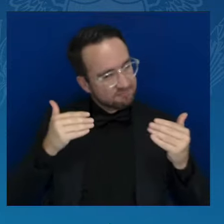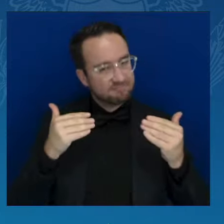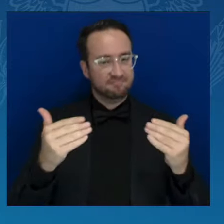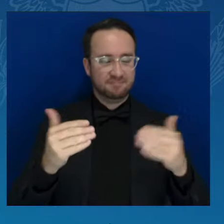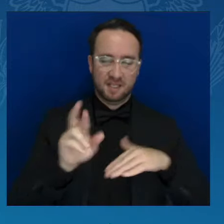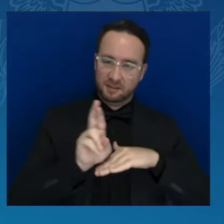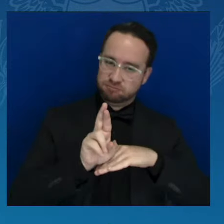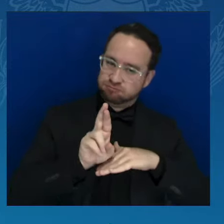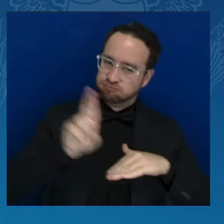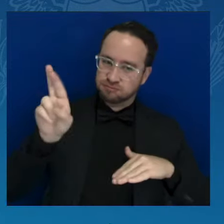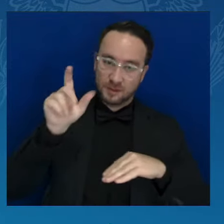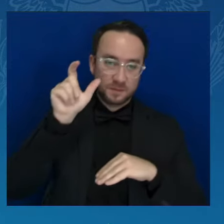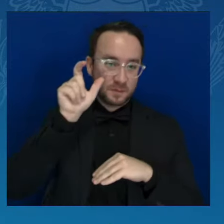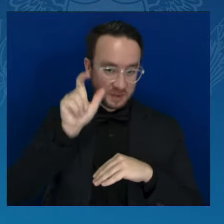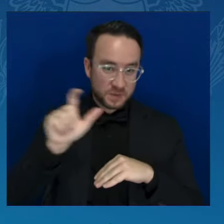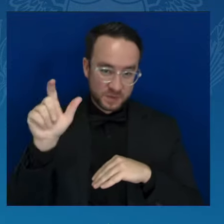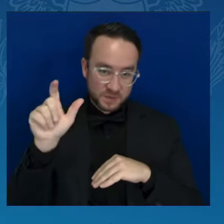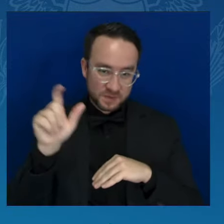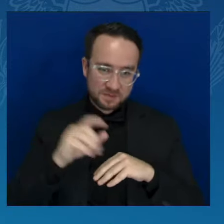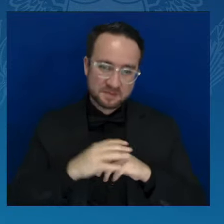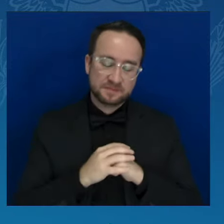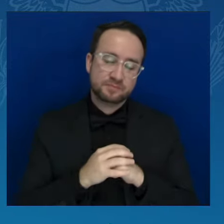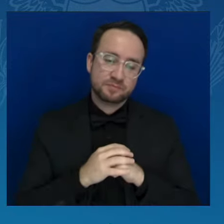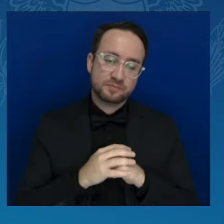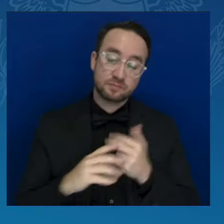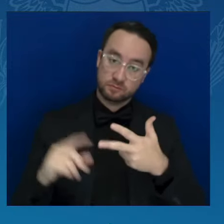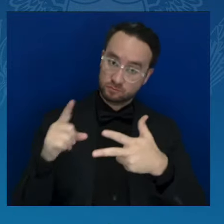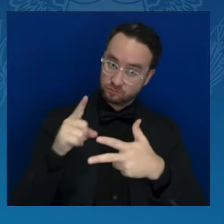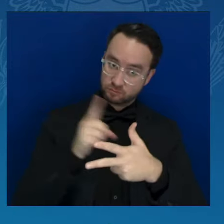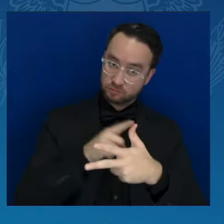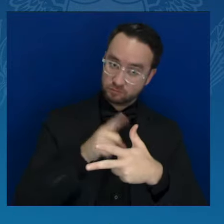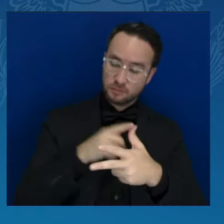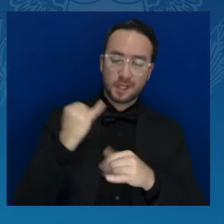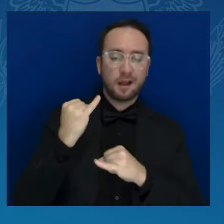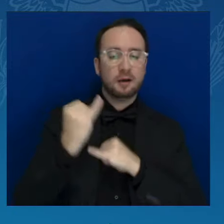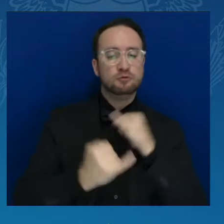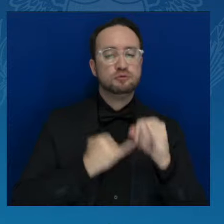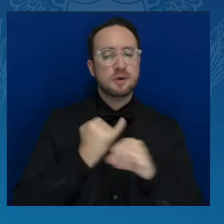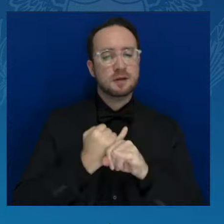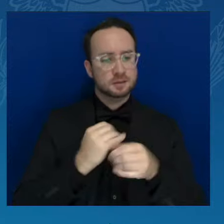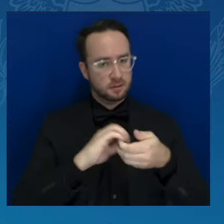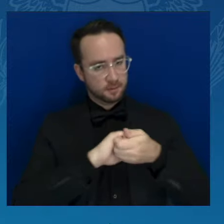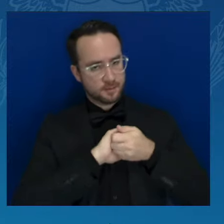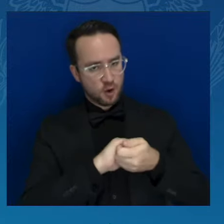of this administration's foreign policy in general. It is certainly something that applies to space,